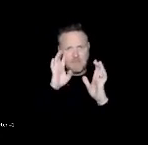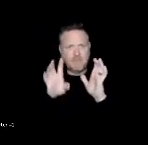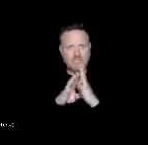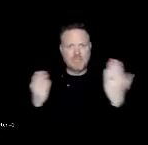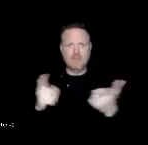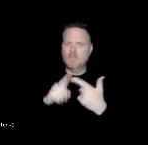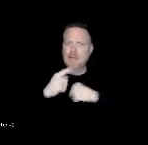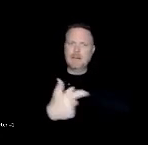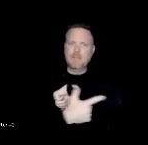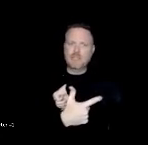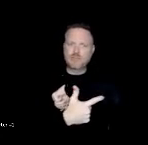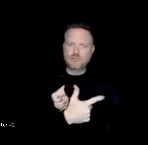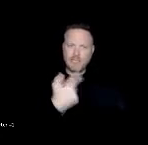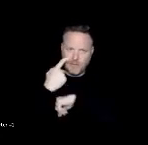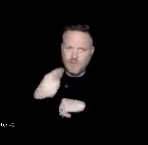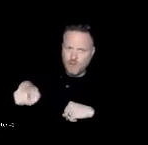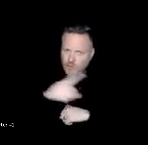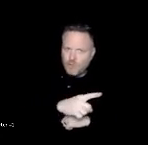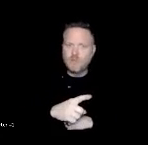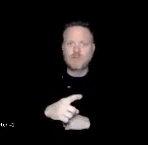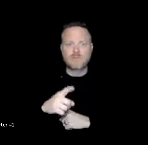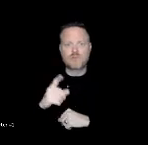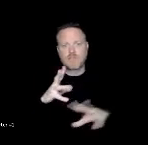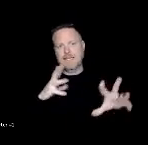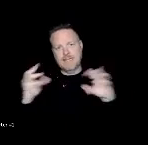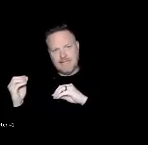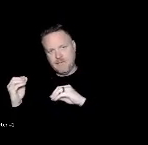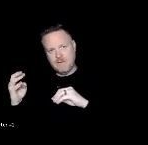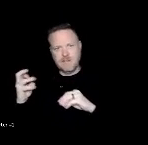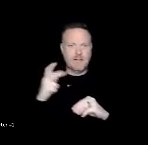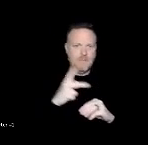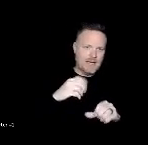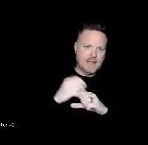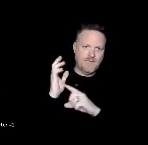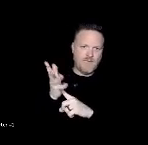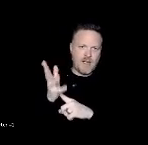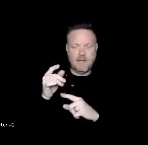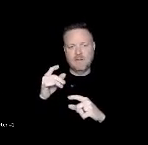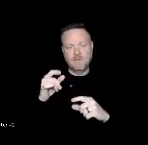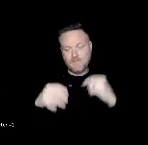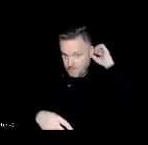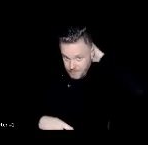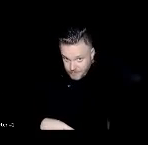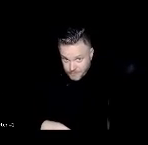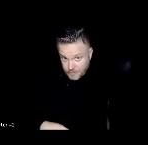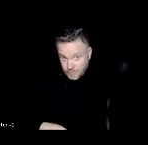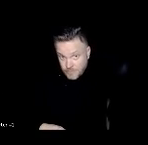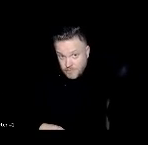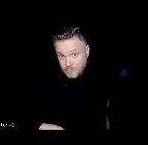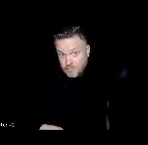for you. You can leave for a little bit and come back in five minutes and you will be good. Here goes. Next slide.